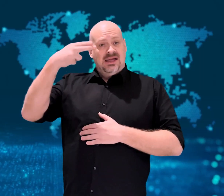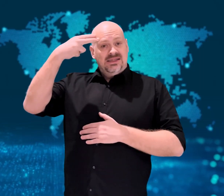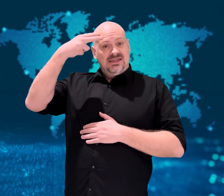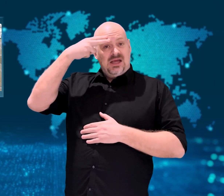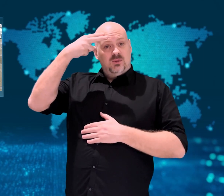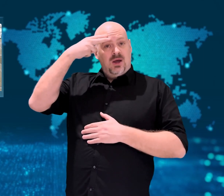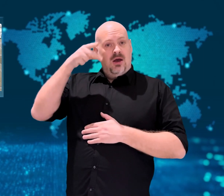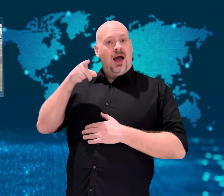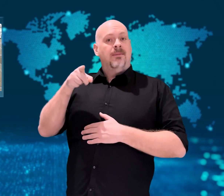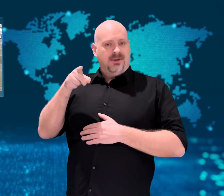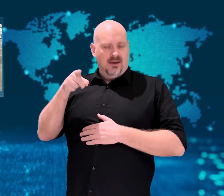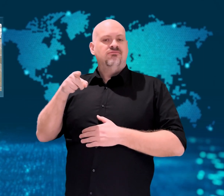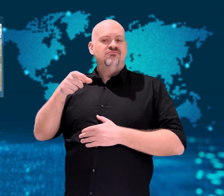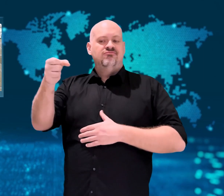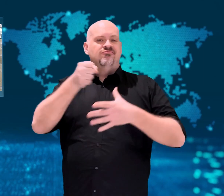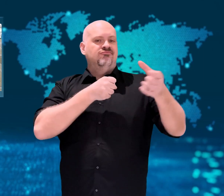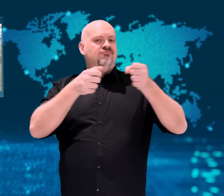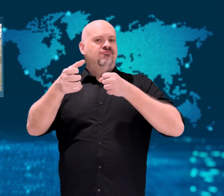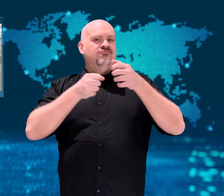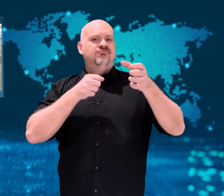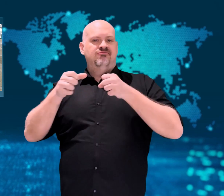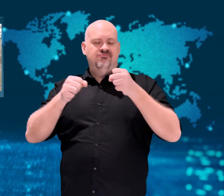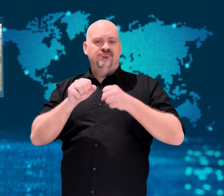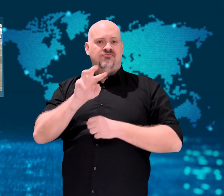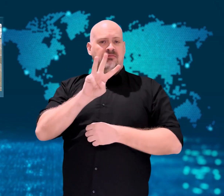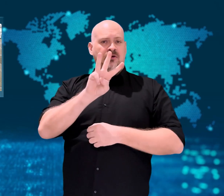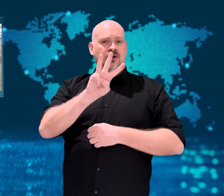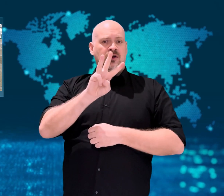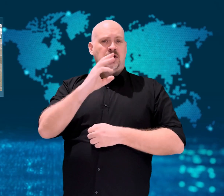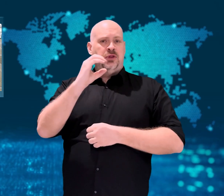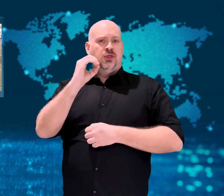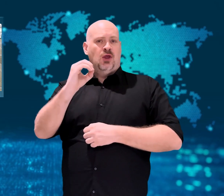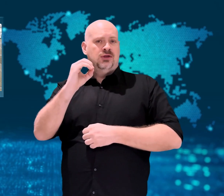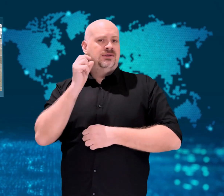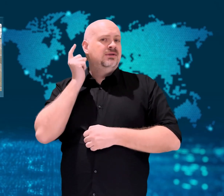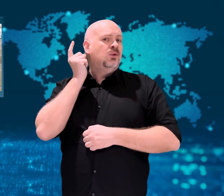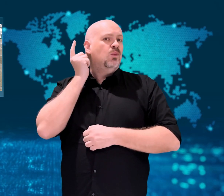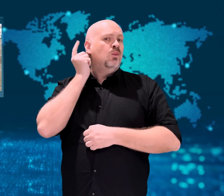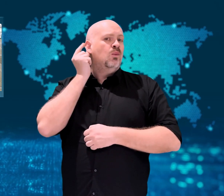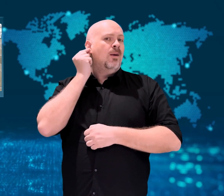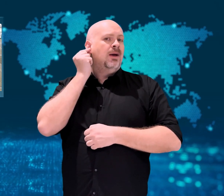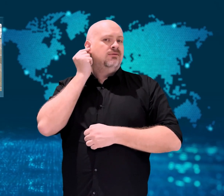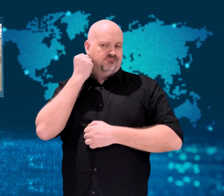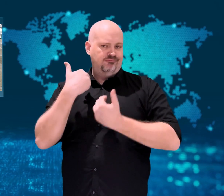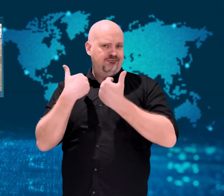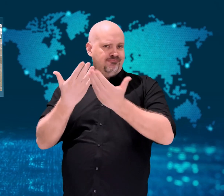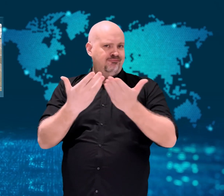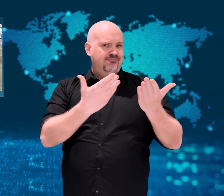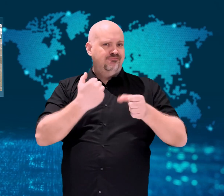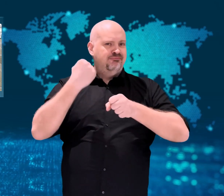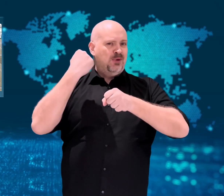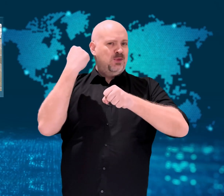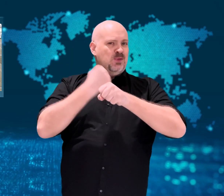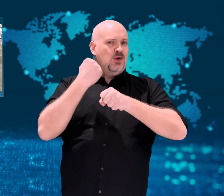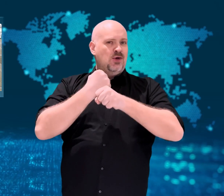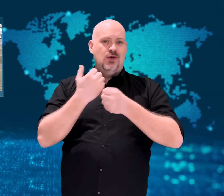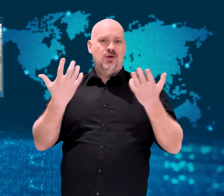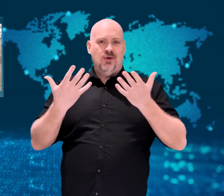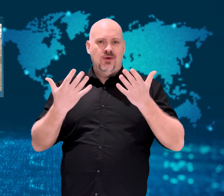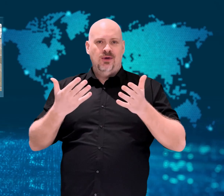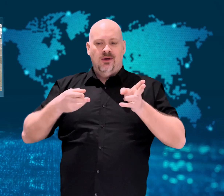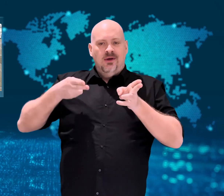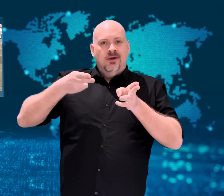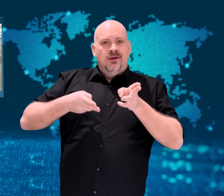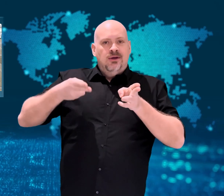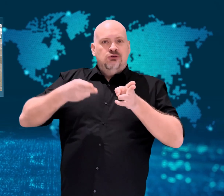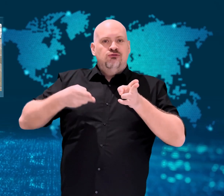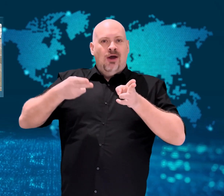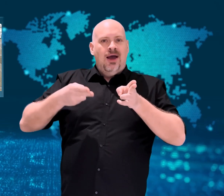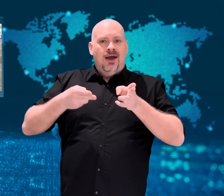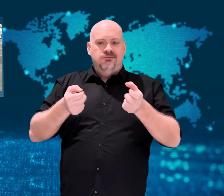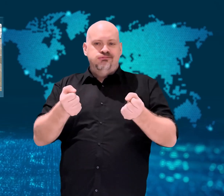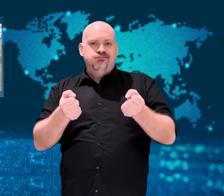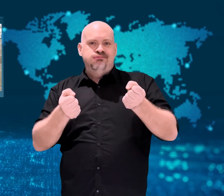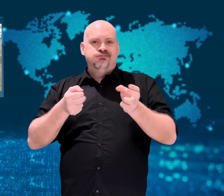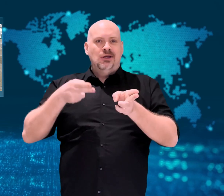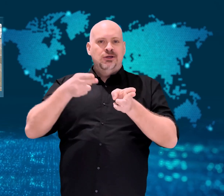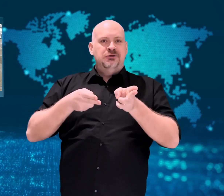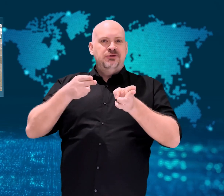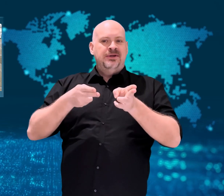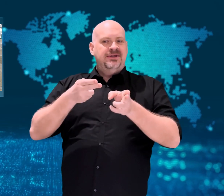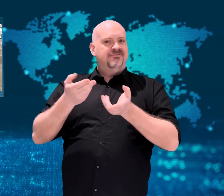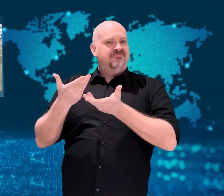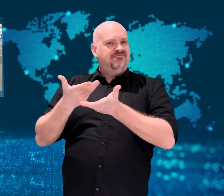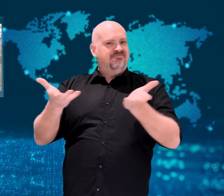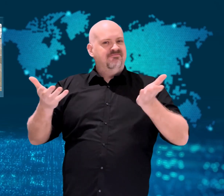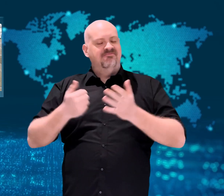[Gavin]: Saudi Arabia is recruiting 30 women to work as train drivers.